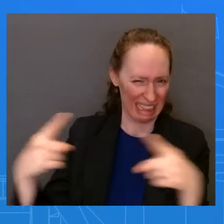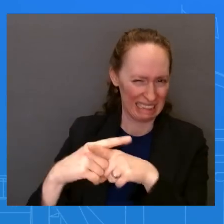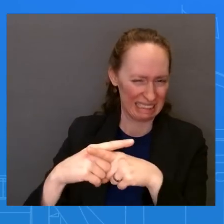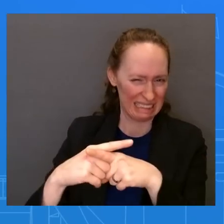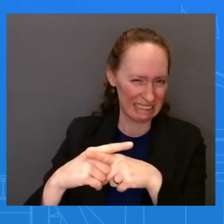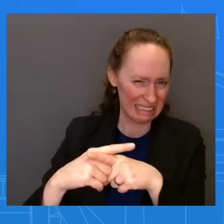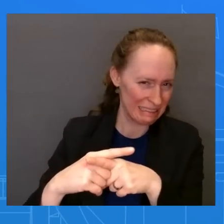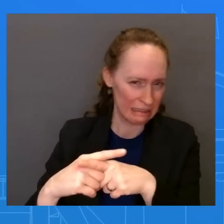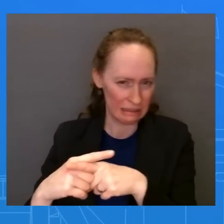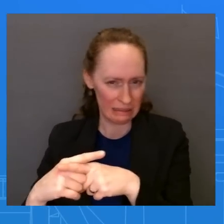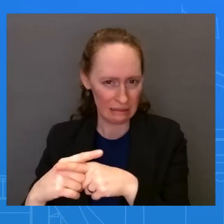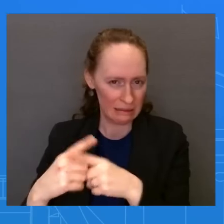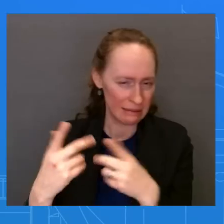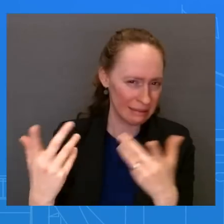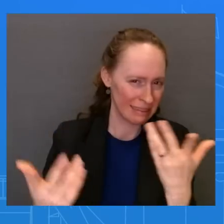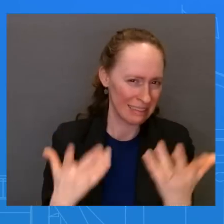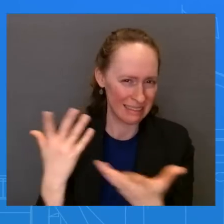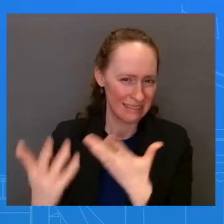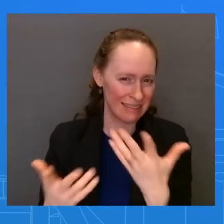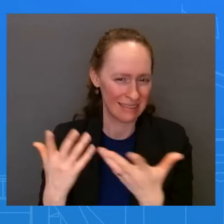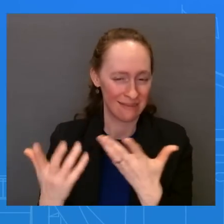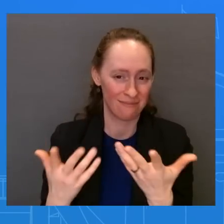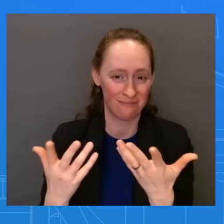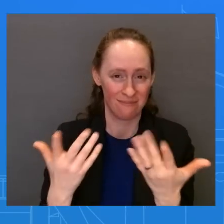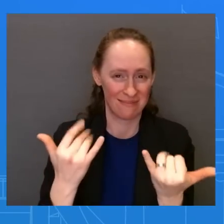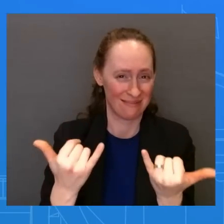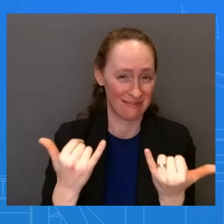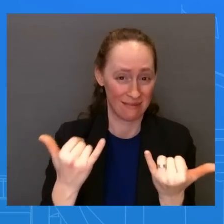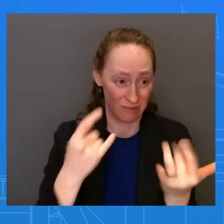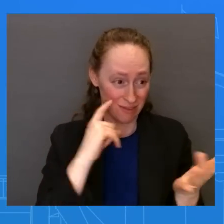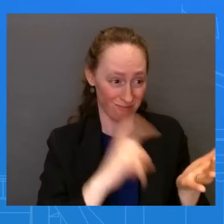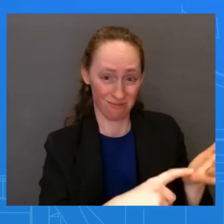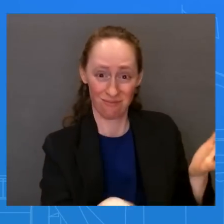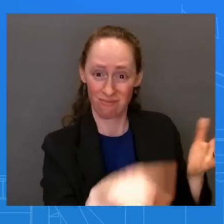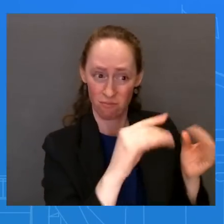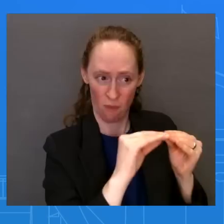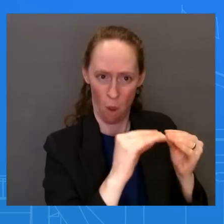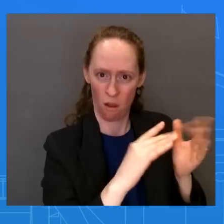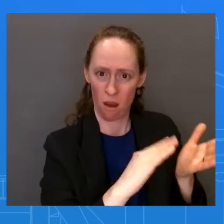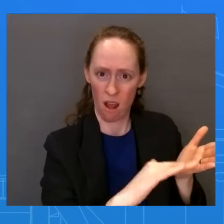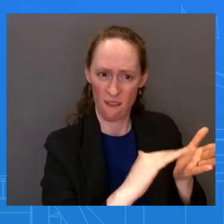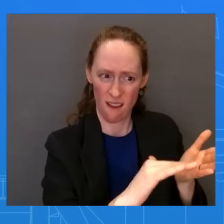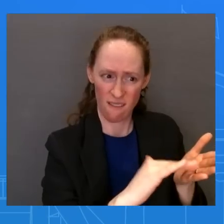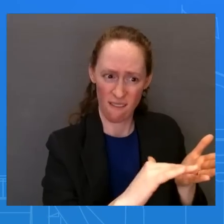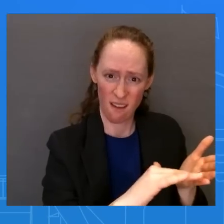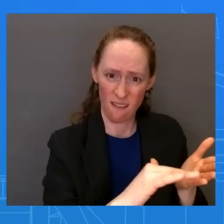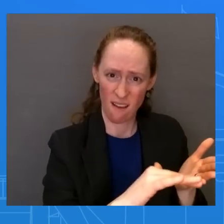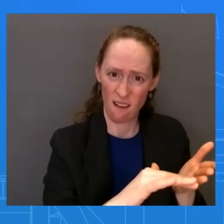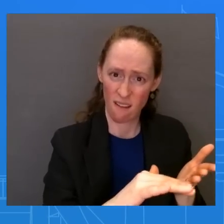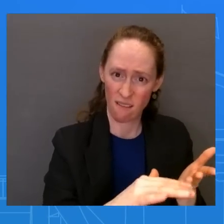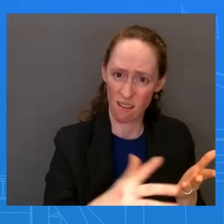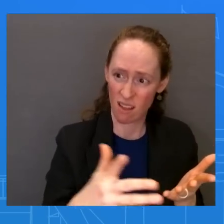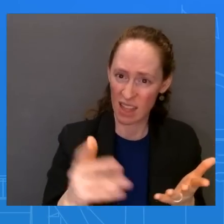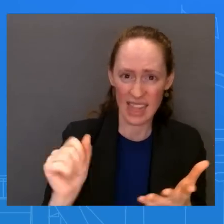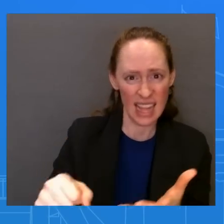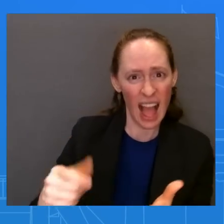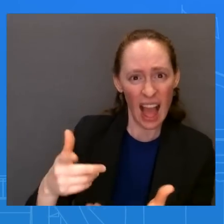Ms. Jean-Pierre: So, let me just be clear, when you talk about recession and you talk about what we're seeing currently with the economy, these are the data points -- right? -- this --